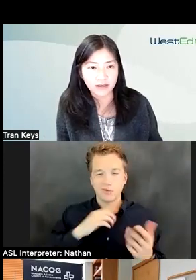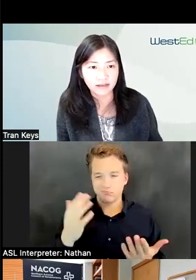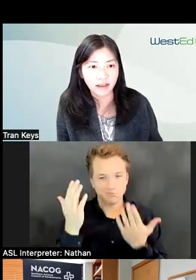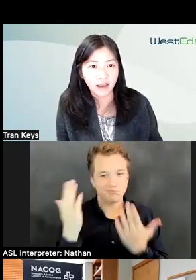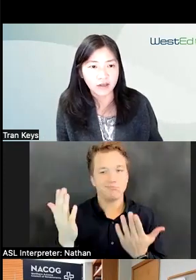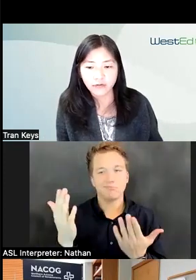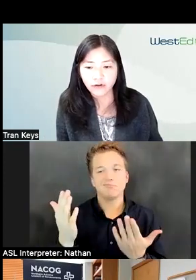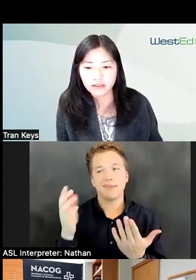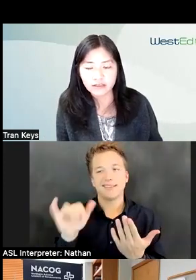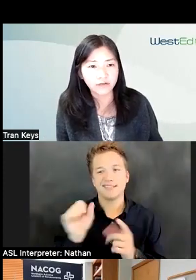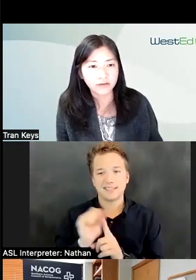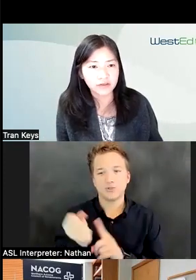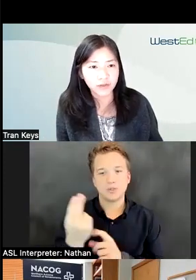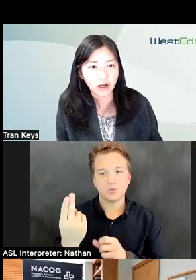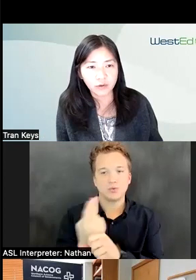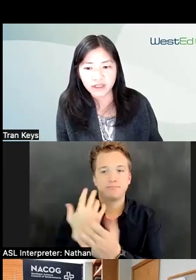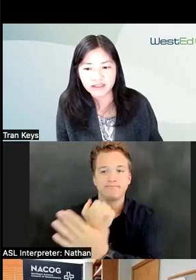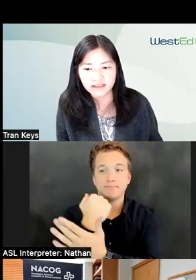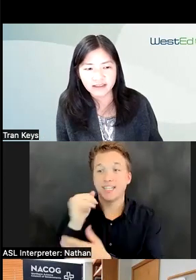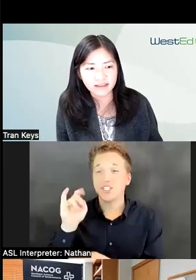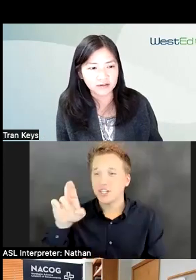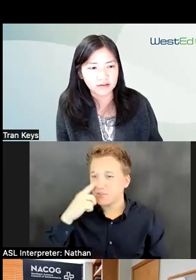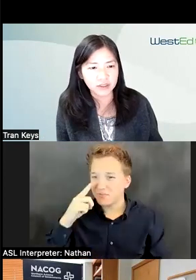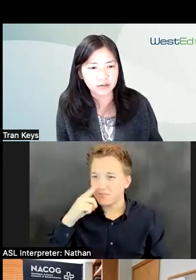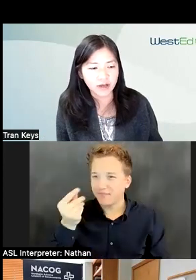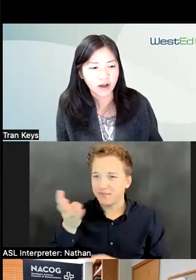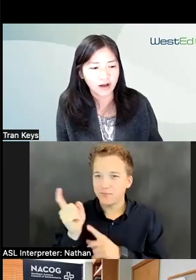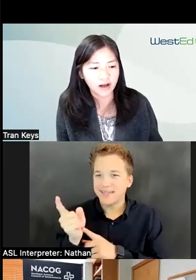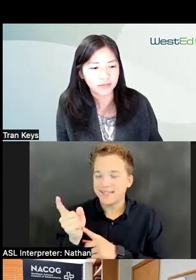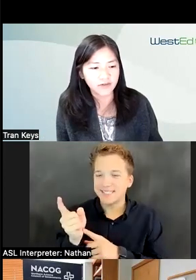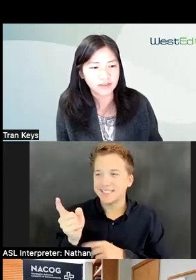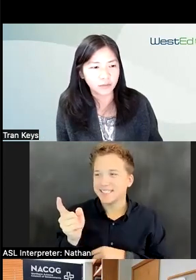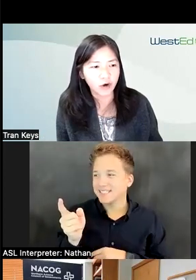Jennifer, I'd just love for you to spend a couple minutes next, to give some parting